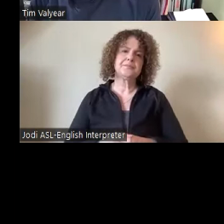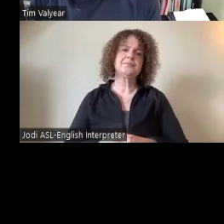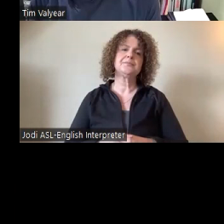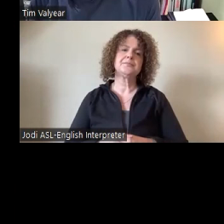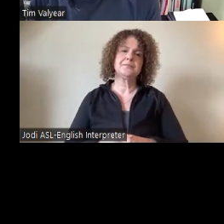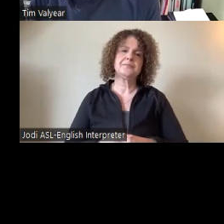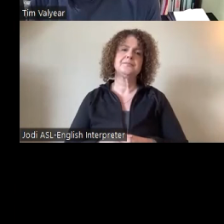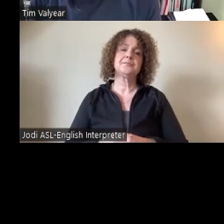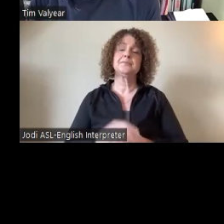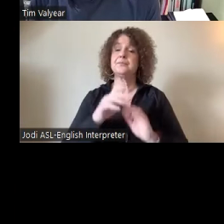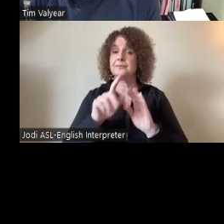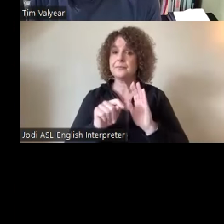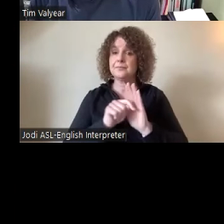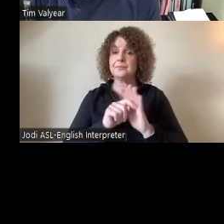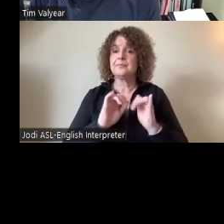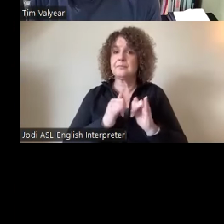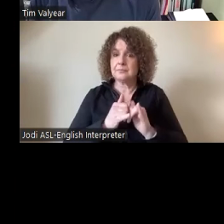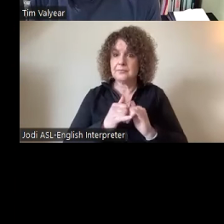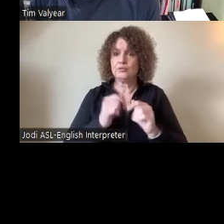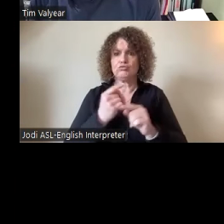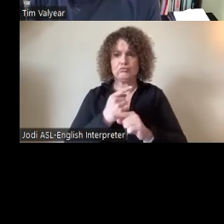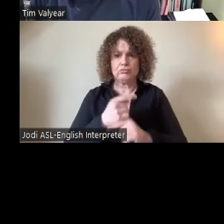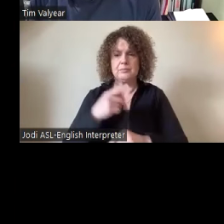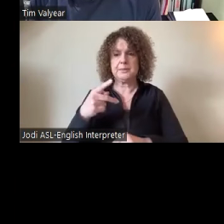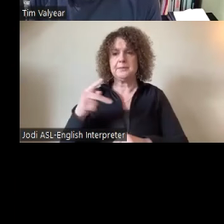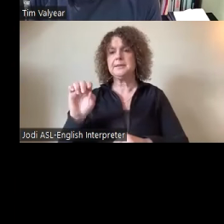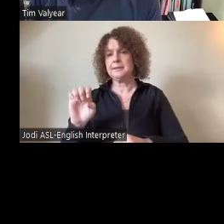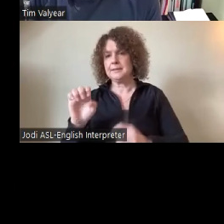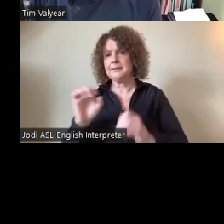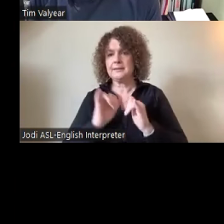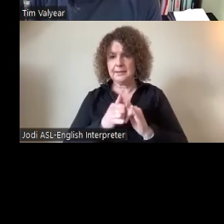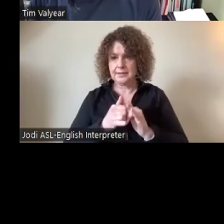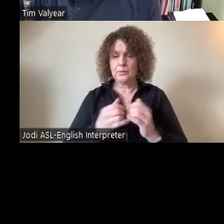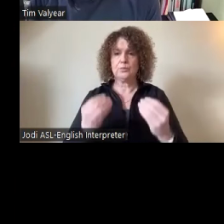course. And the link is here at the bottom. And as well as